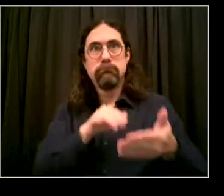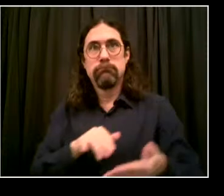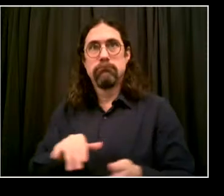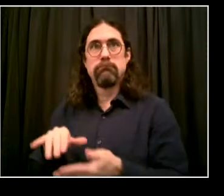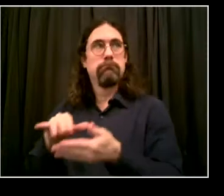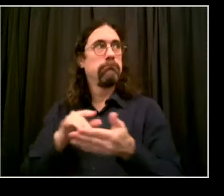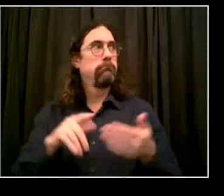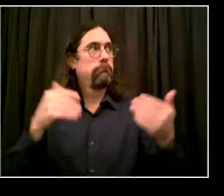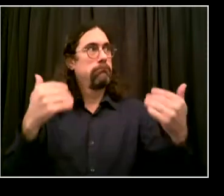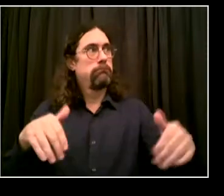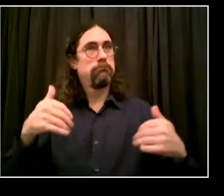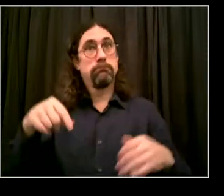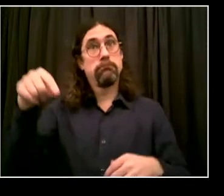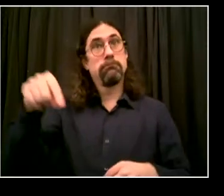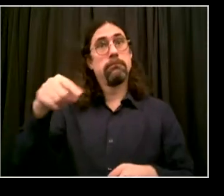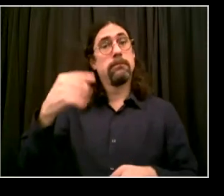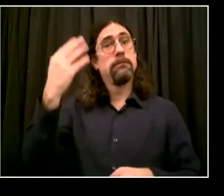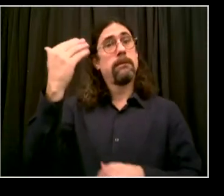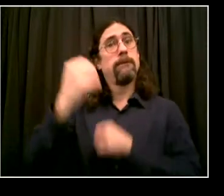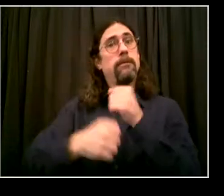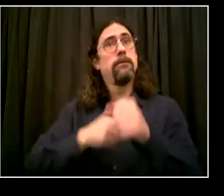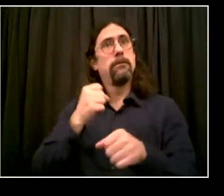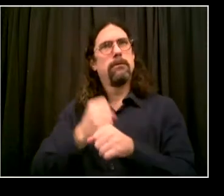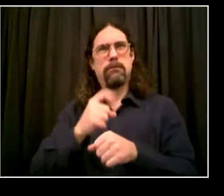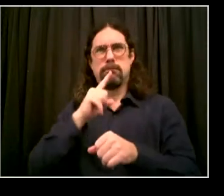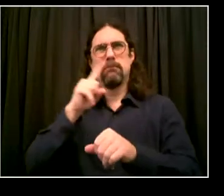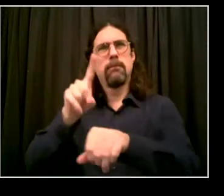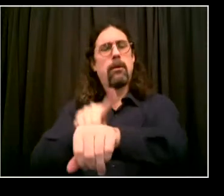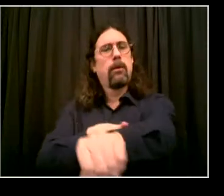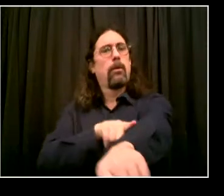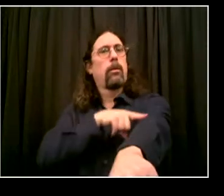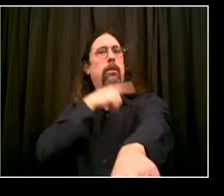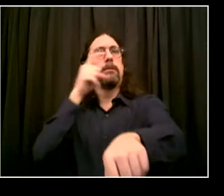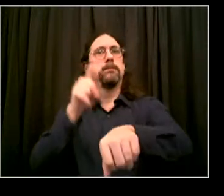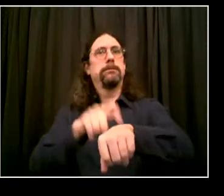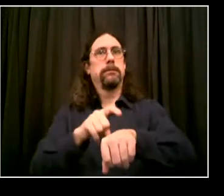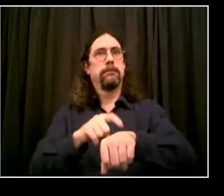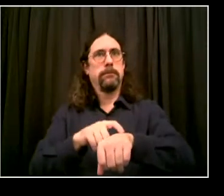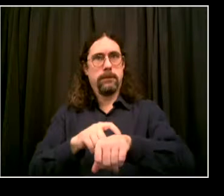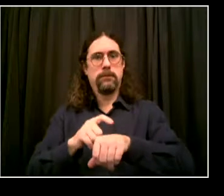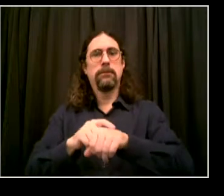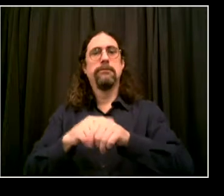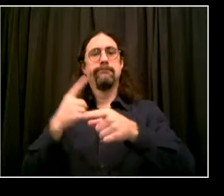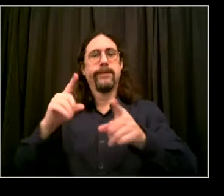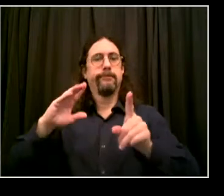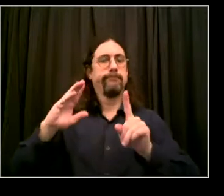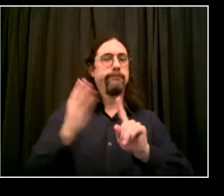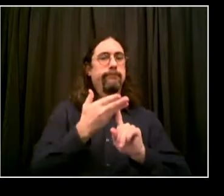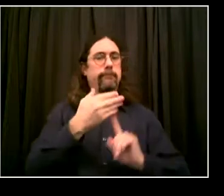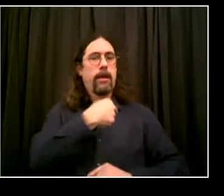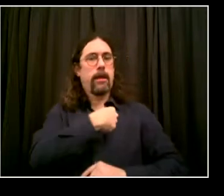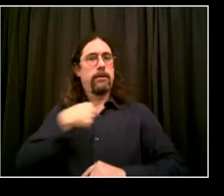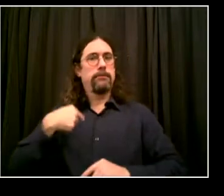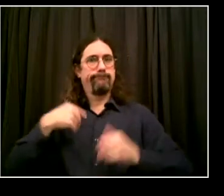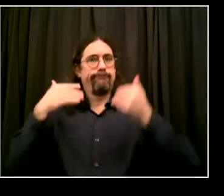MADE US COMFORTABLE WITH AGREEING TO DIVEST FOSSIL FUELS. I WANT TO THANK